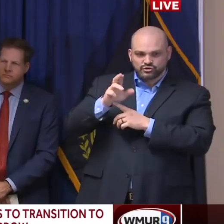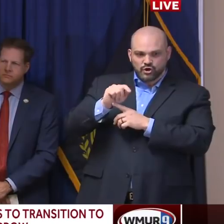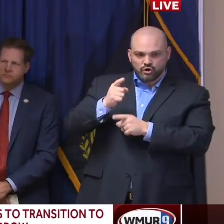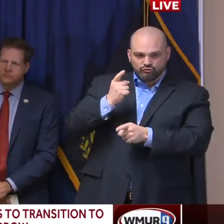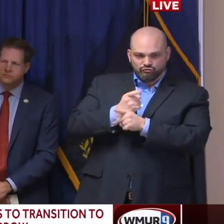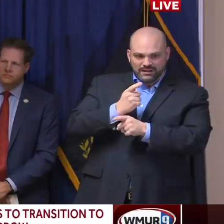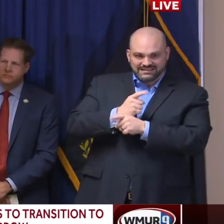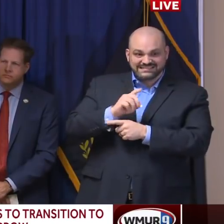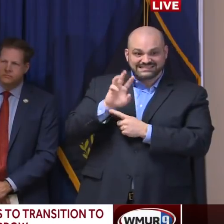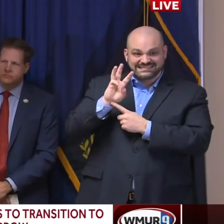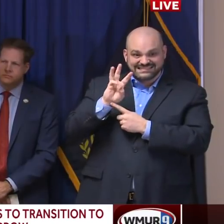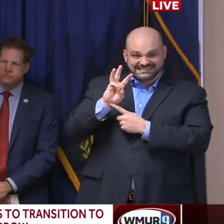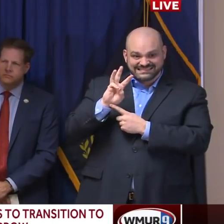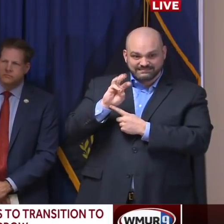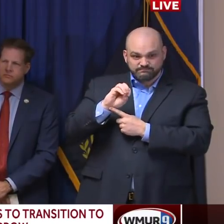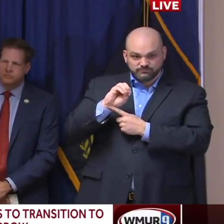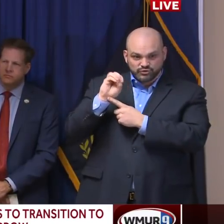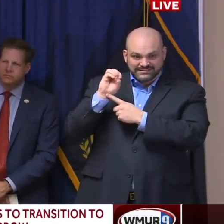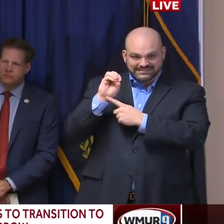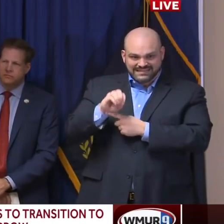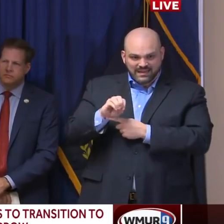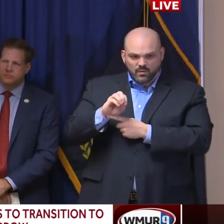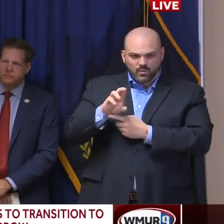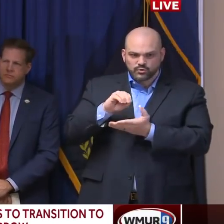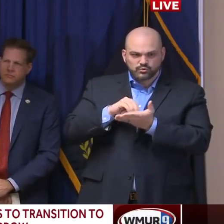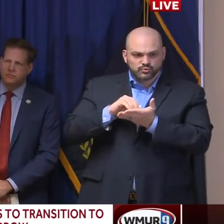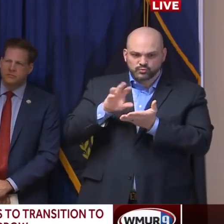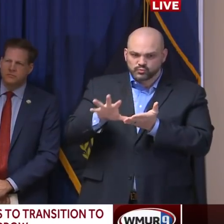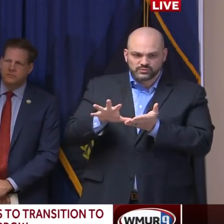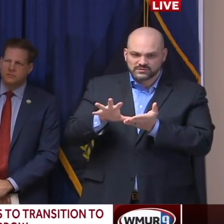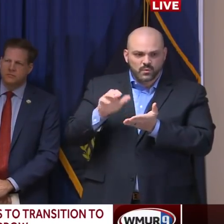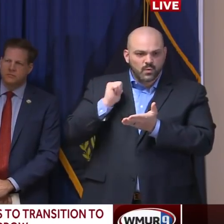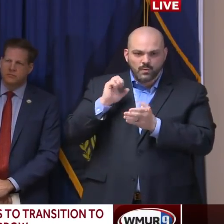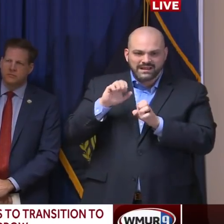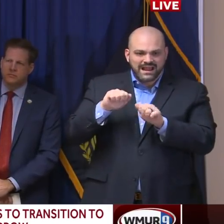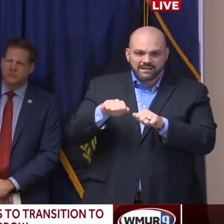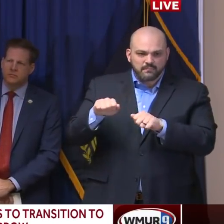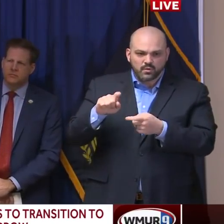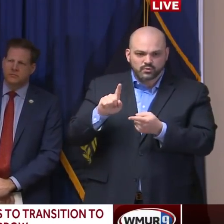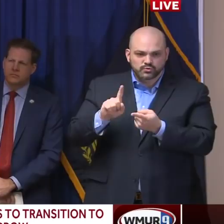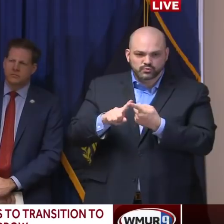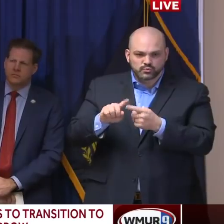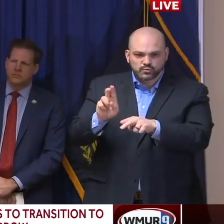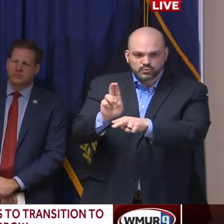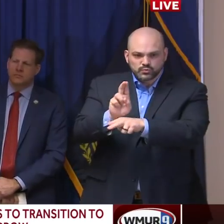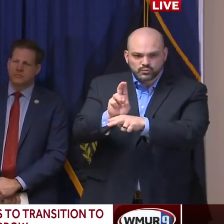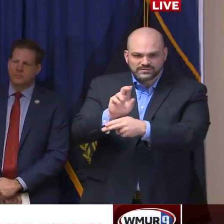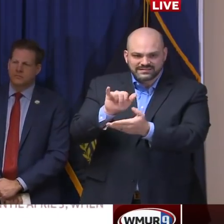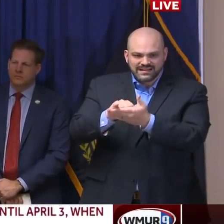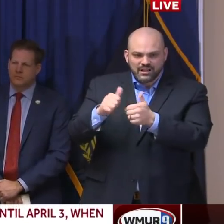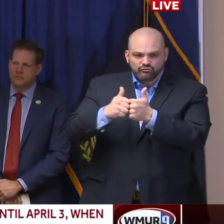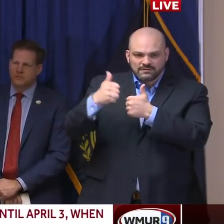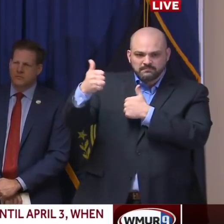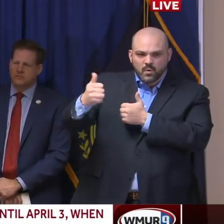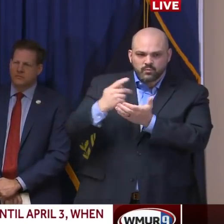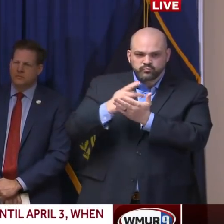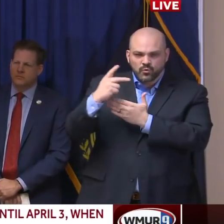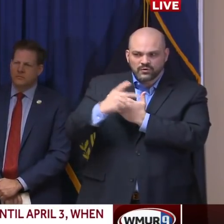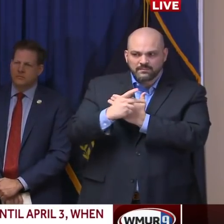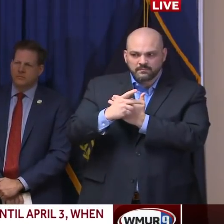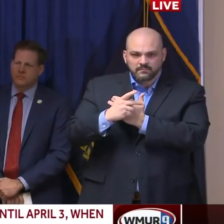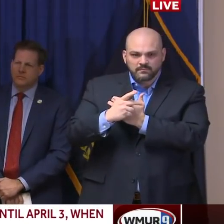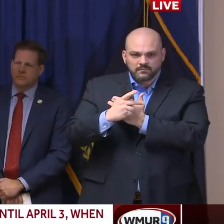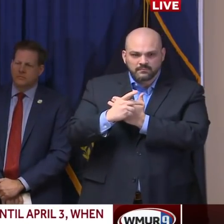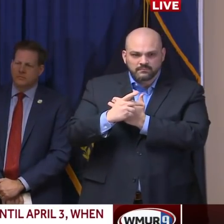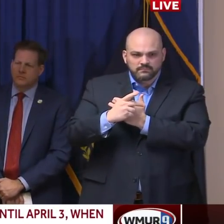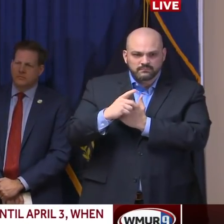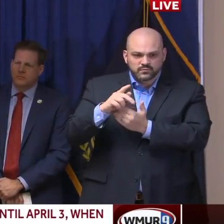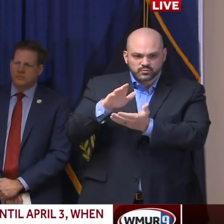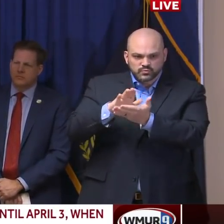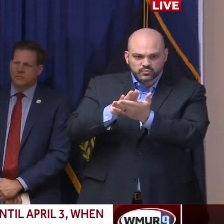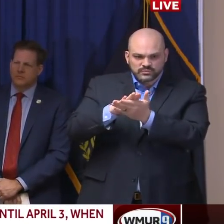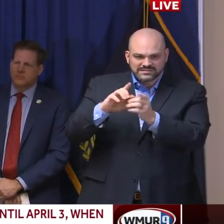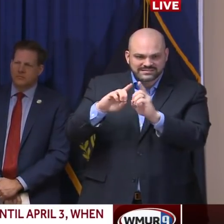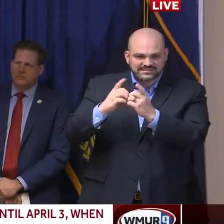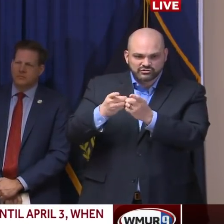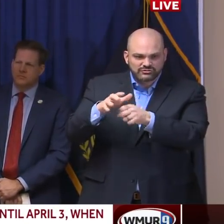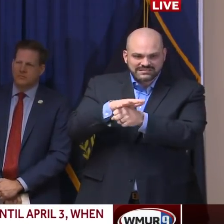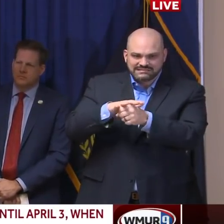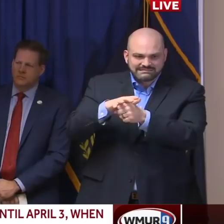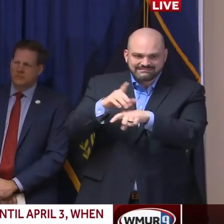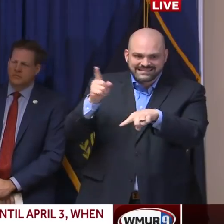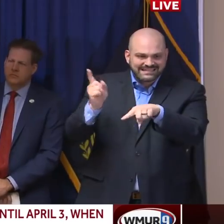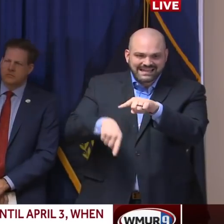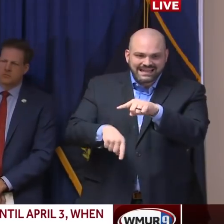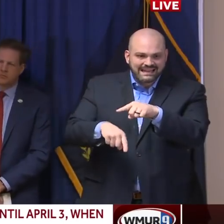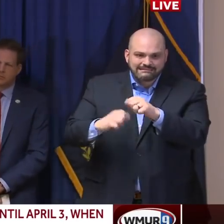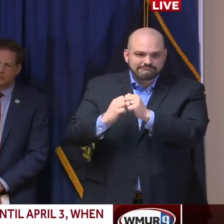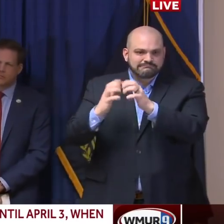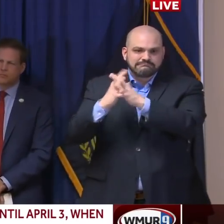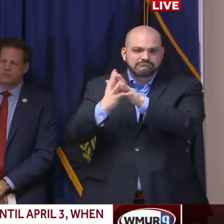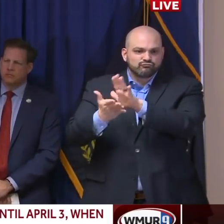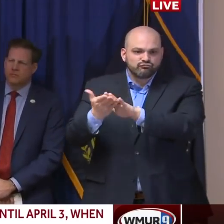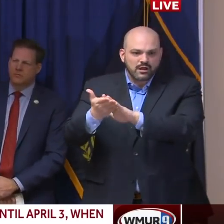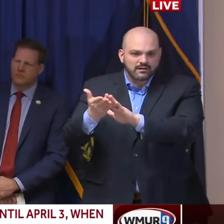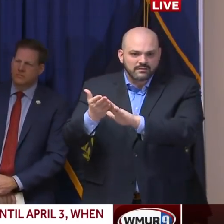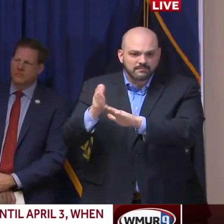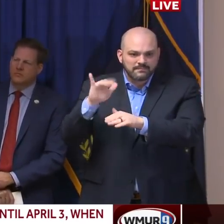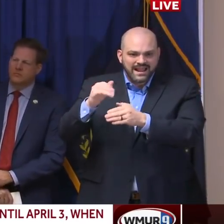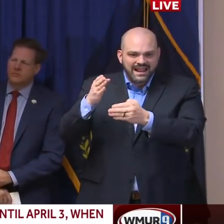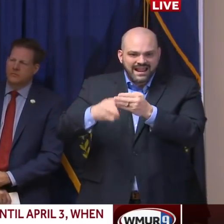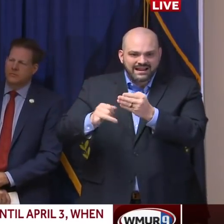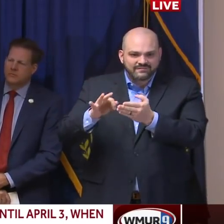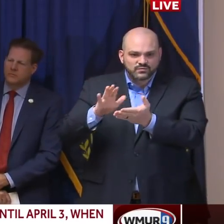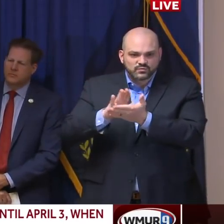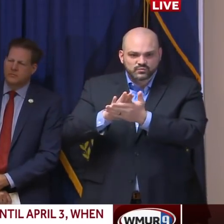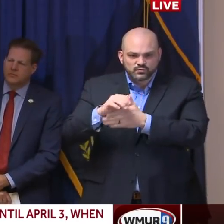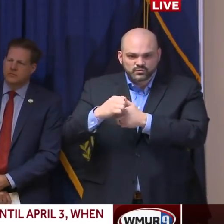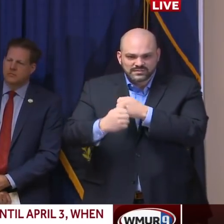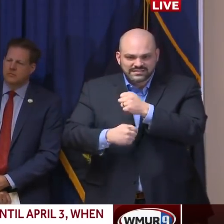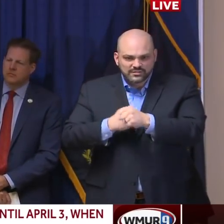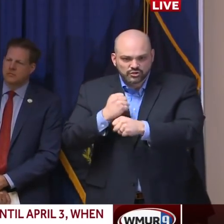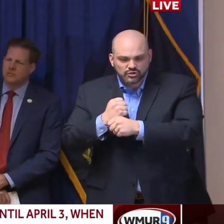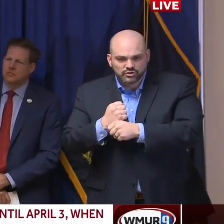SO IF I AM READING THE CHART CORRECTLY, IT SAYS THAT 6% OF SCHOOLS OR STUDENTS WILL NOT BE ABLE TO POTENTIALLY AVAIL THEMSELVES IN DISTANCE LEARNING DUE TO THE SCHOOL’S ABILITY TO